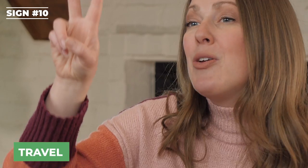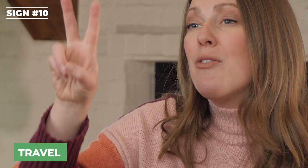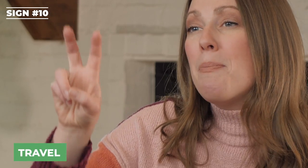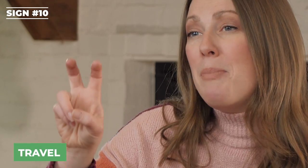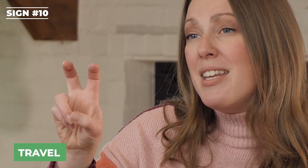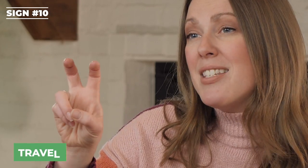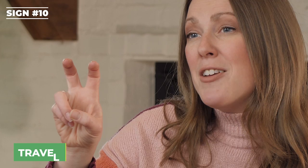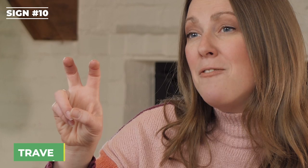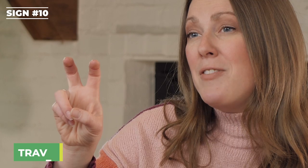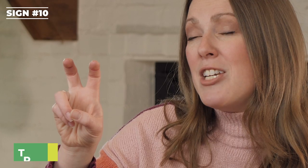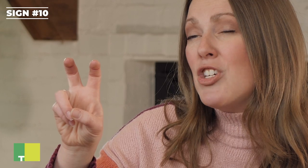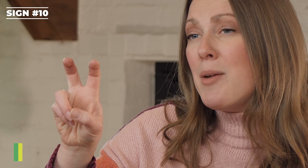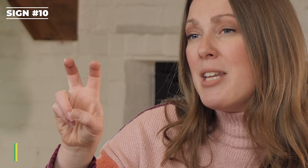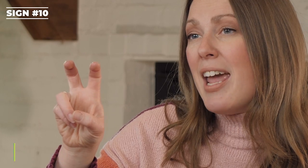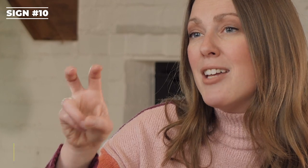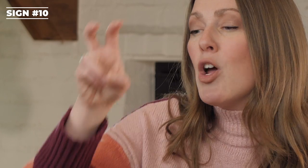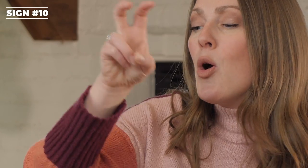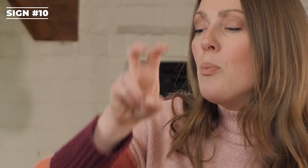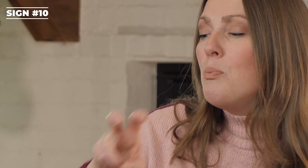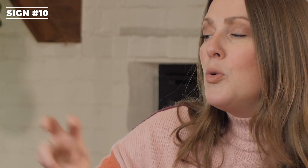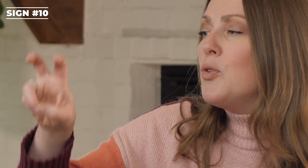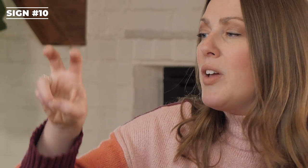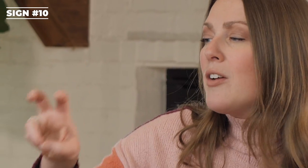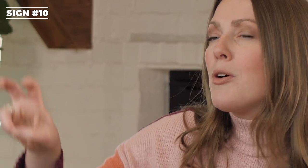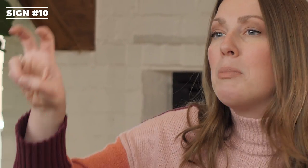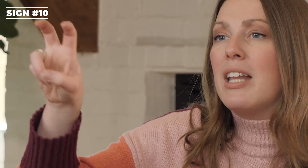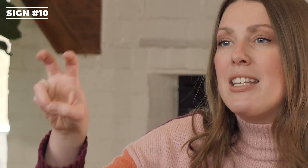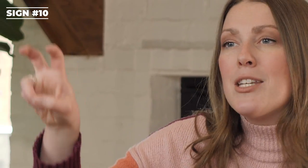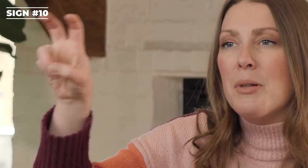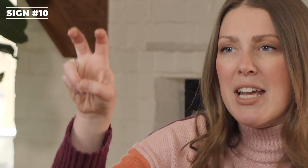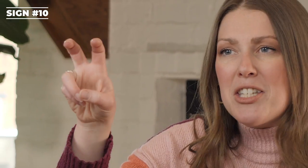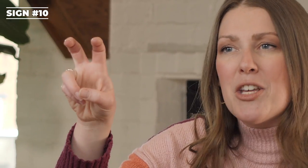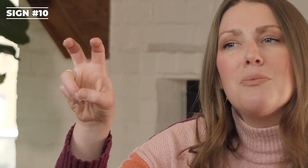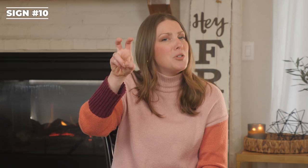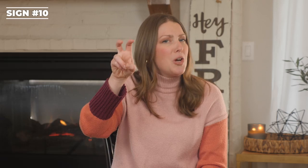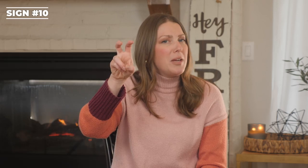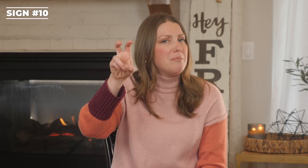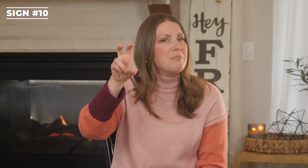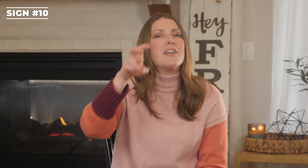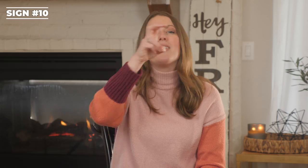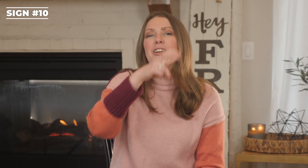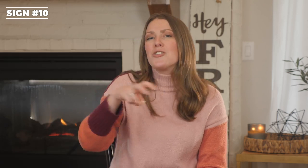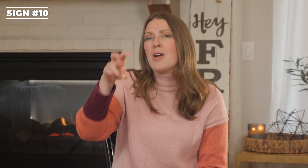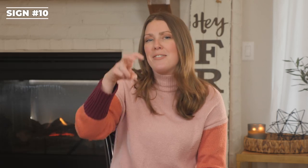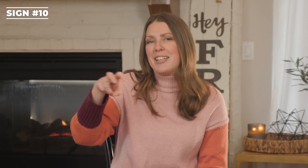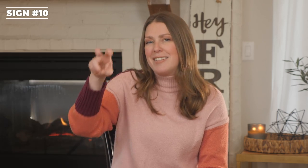you have a bent V-shaped hand moving from place to place showing that you're traveling